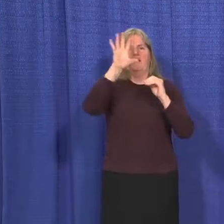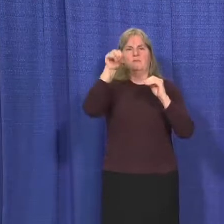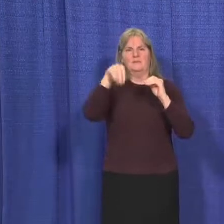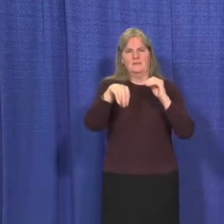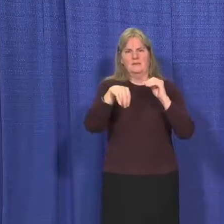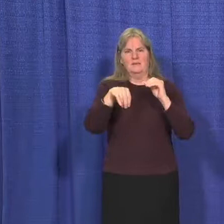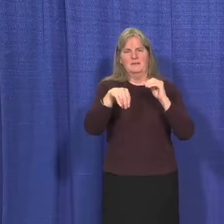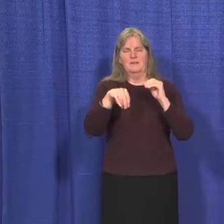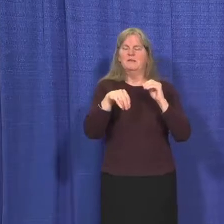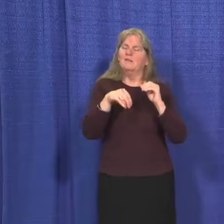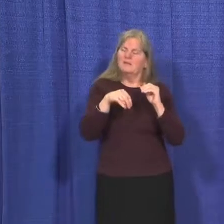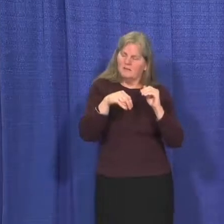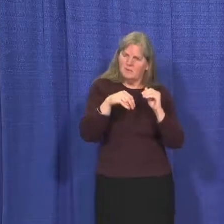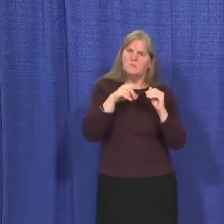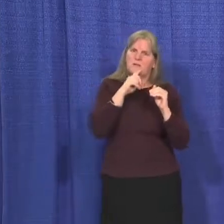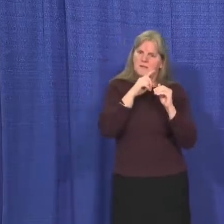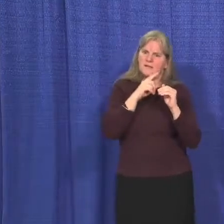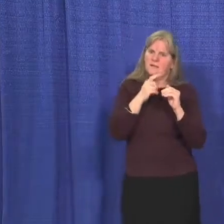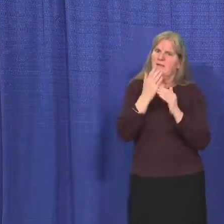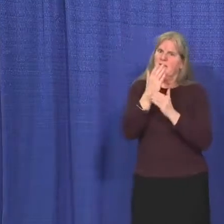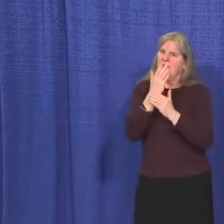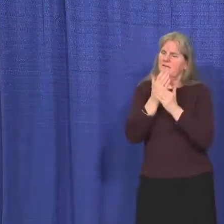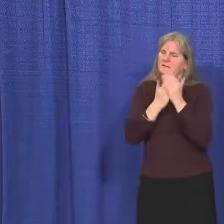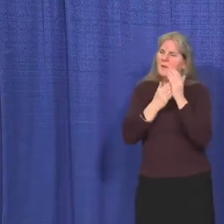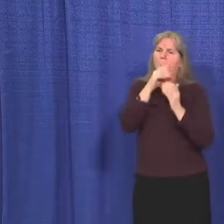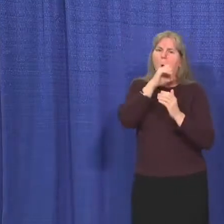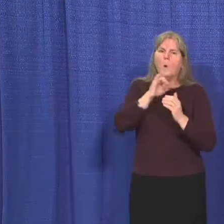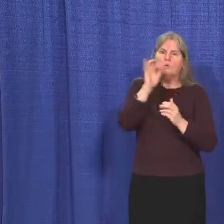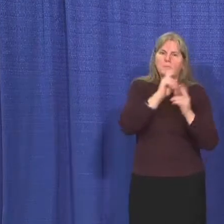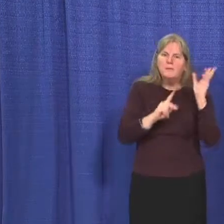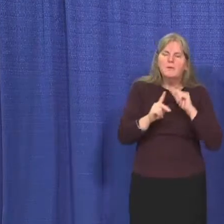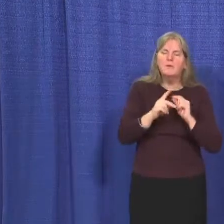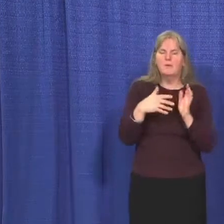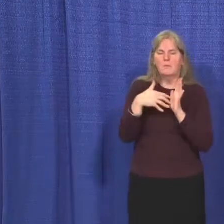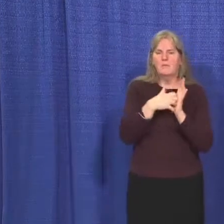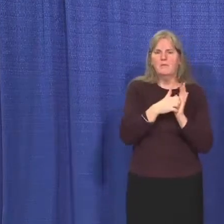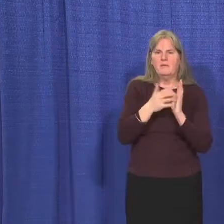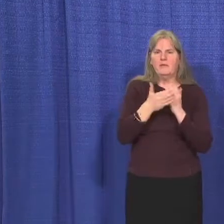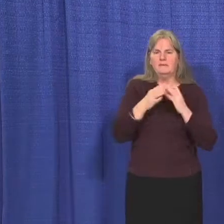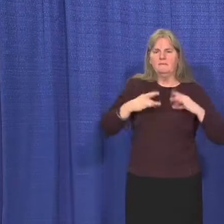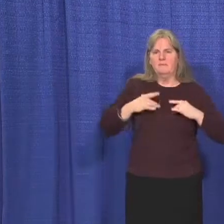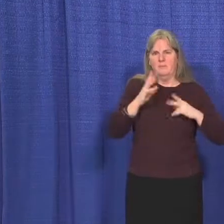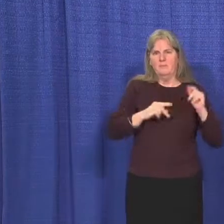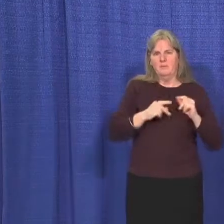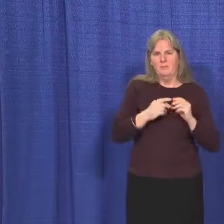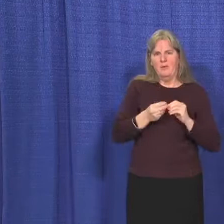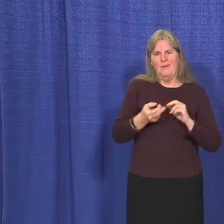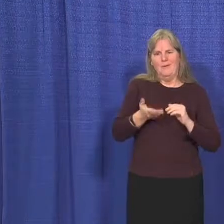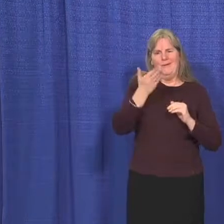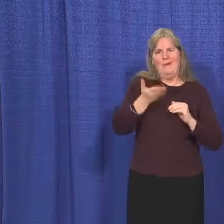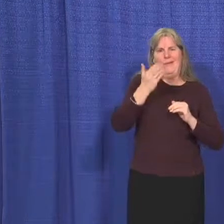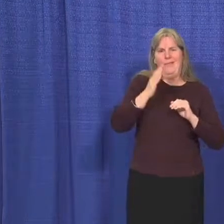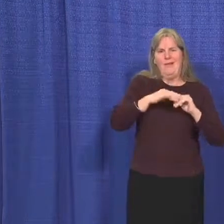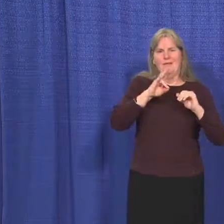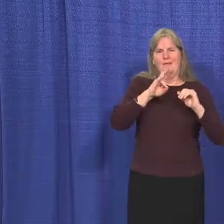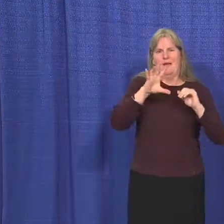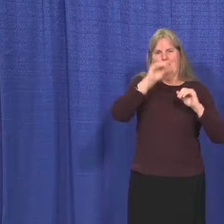even higher especially among certain populations such as our elderly and vulnerable.